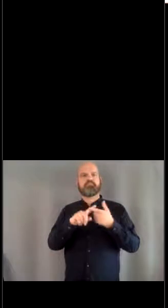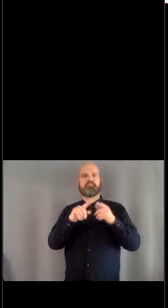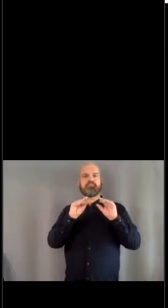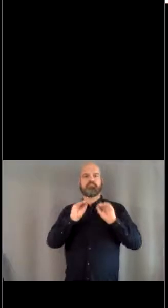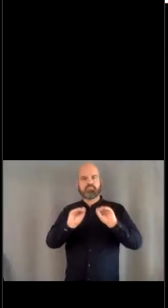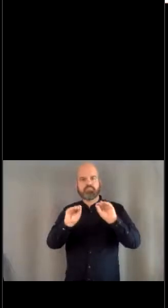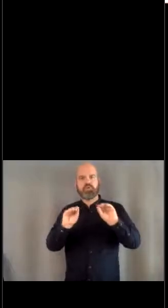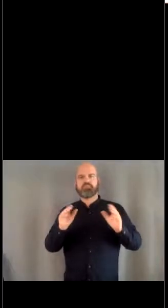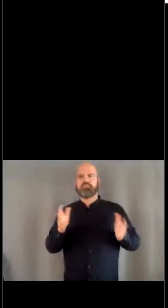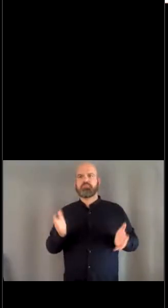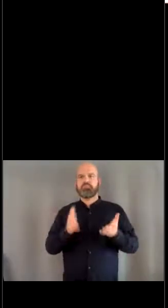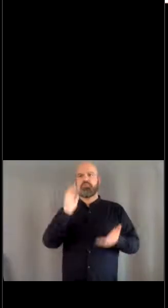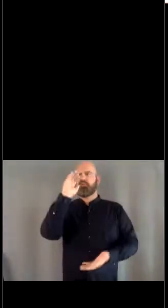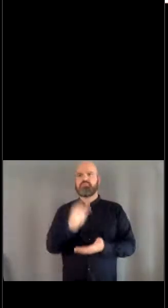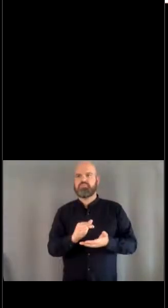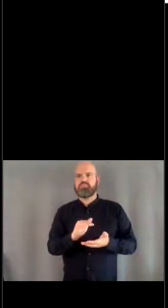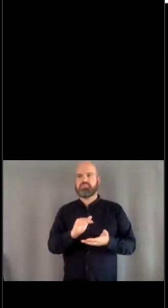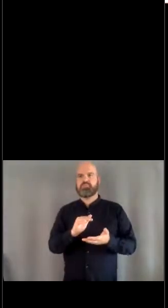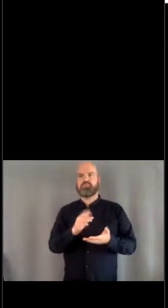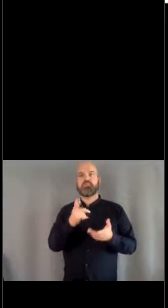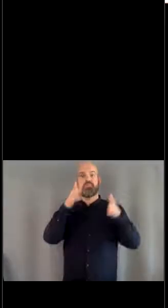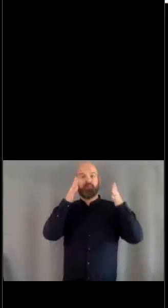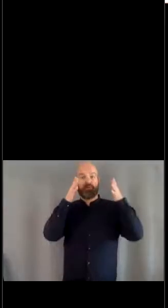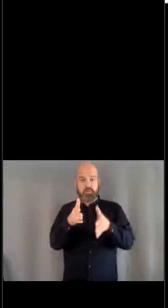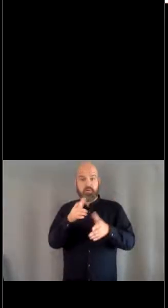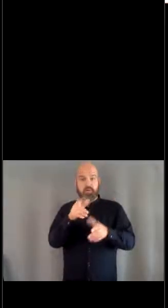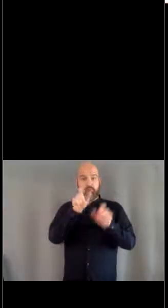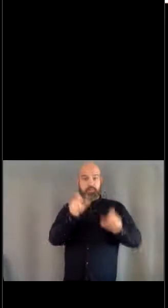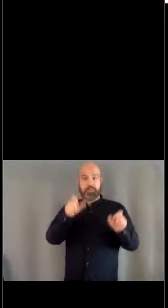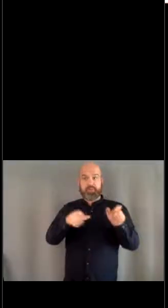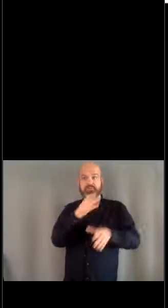to people with disabilities, but the programmes need to be inclusive.